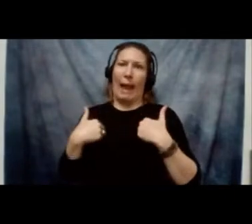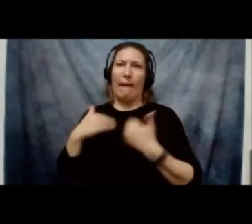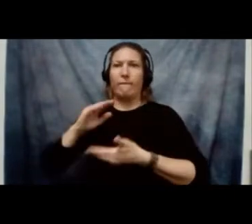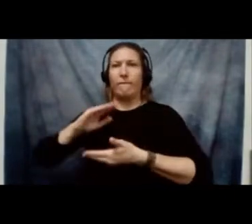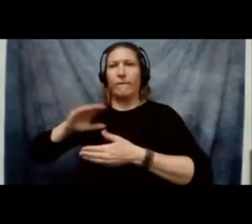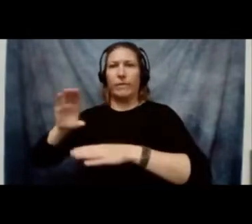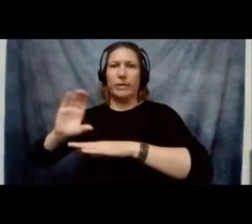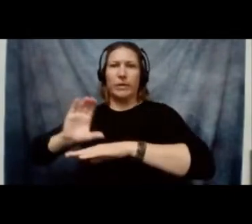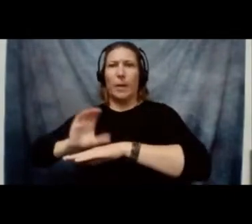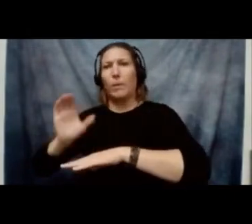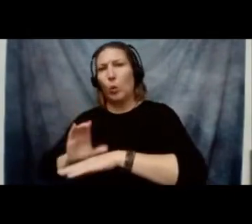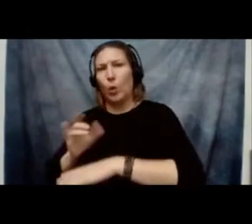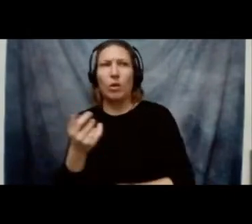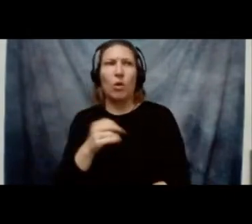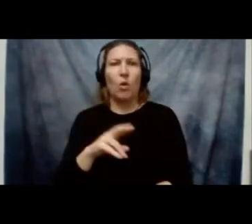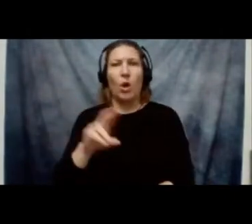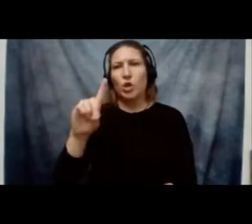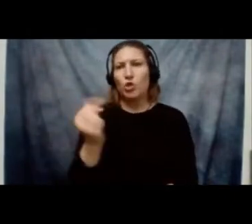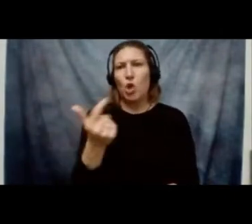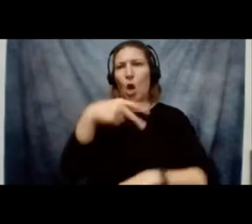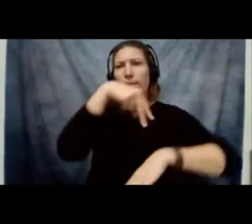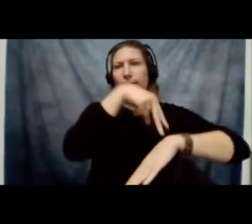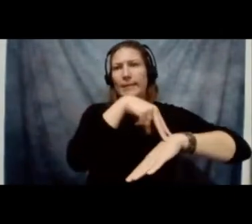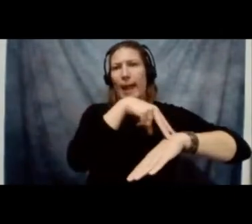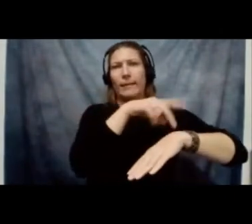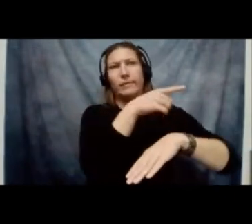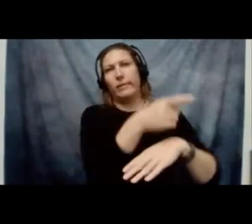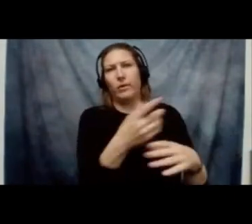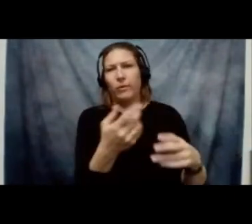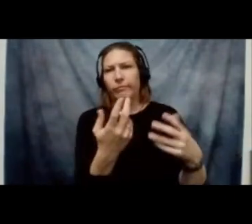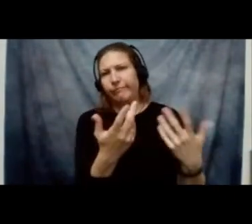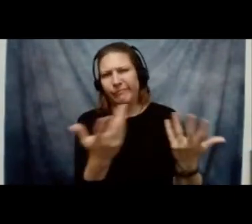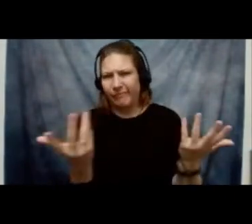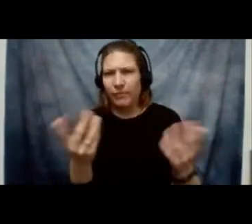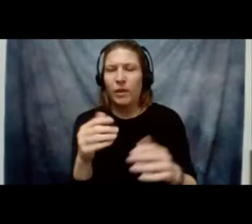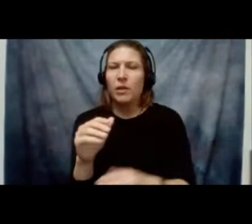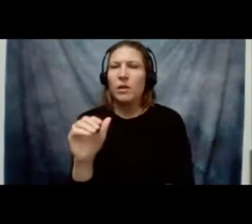actually going to sound like in a screen reader to somebody what meaning does that image have to the